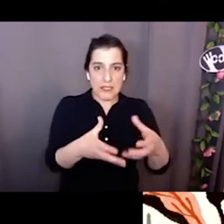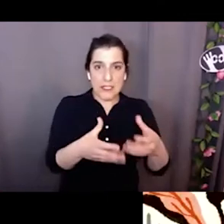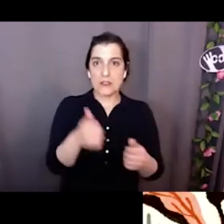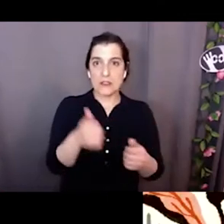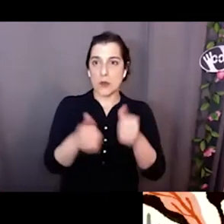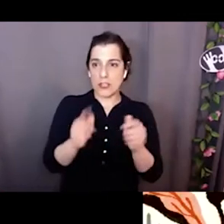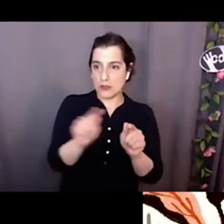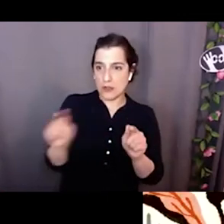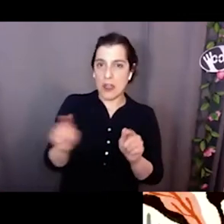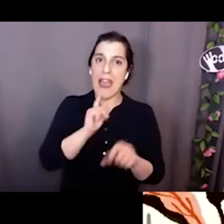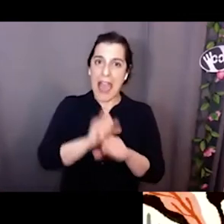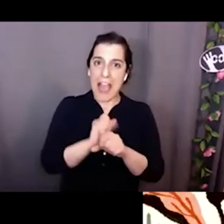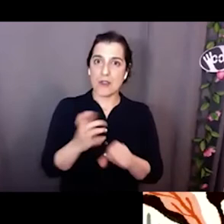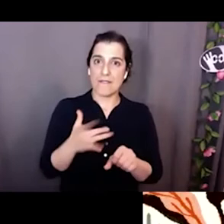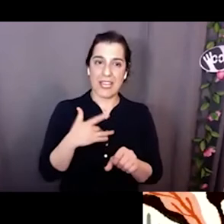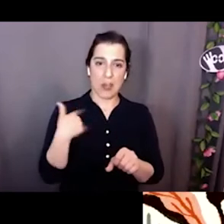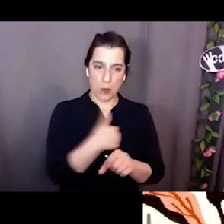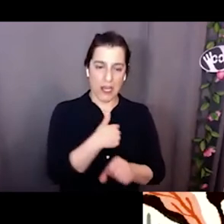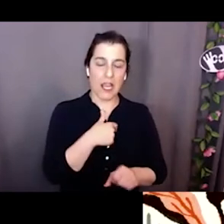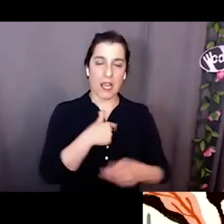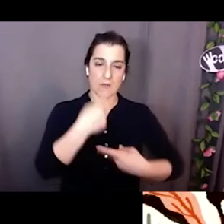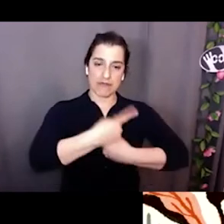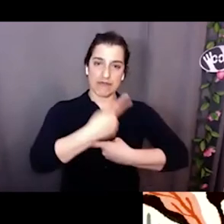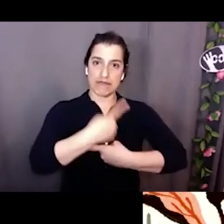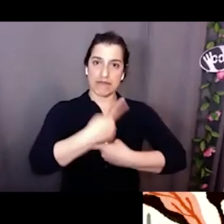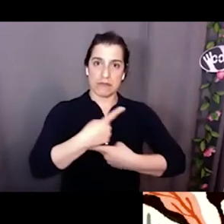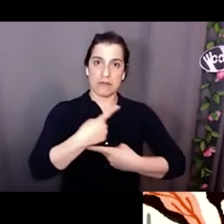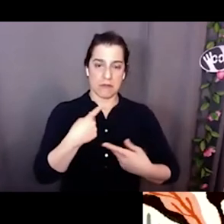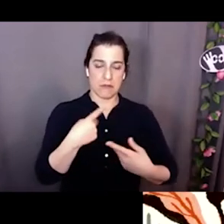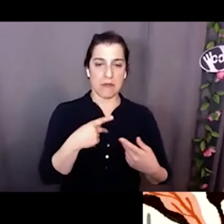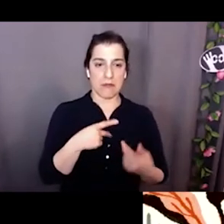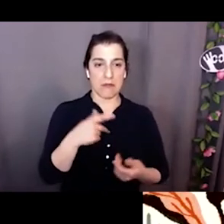and which ones pacify us and offer short cuts that in the end aren't really